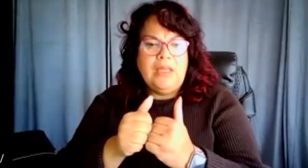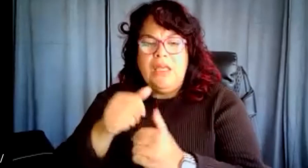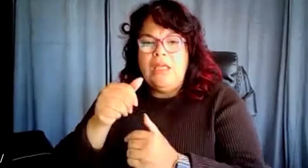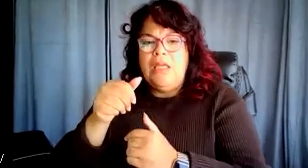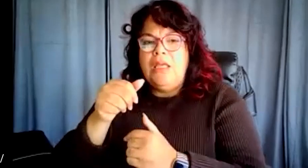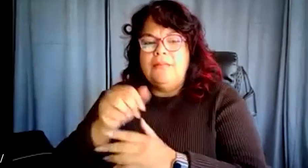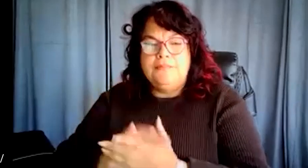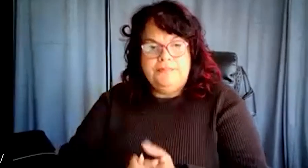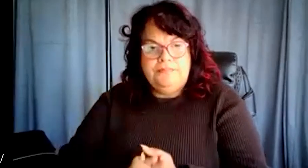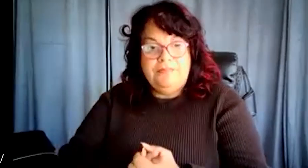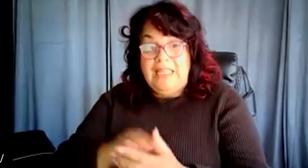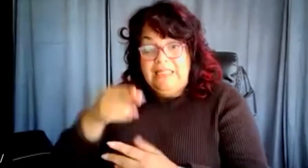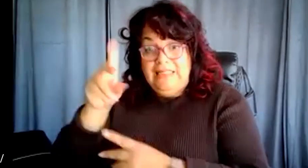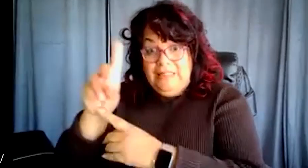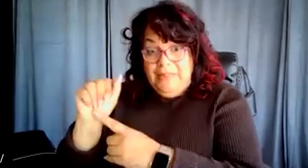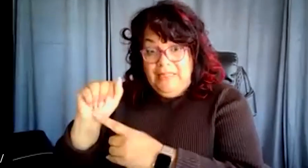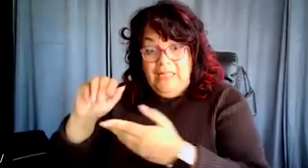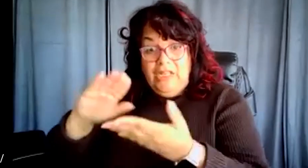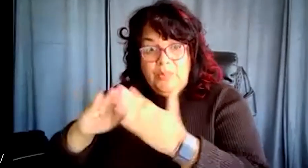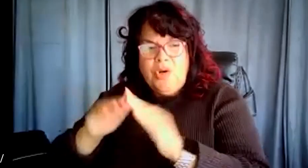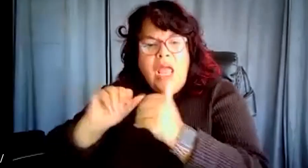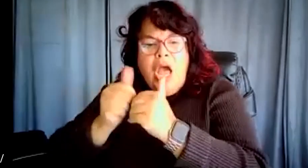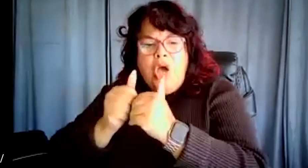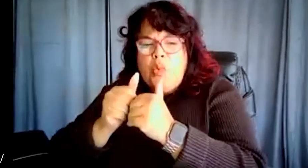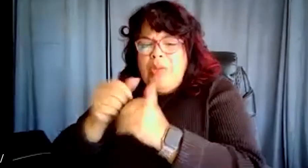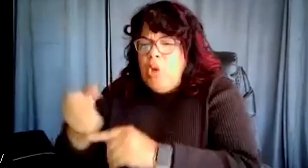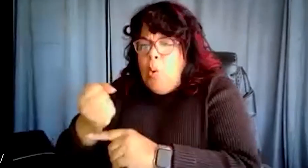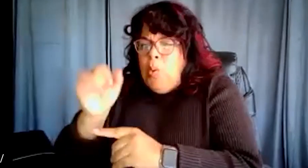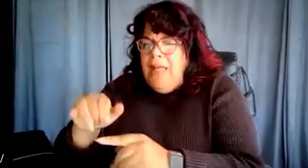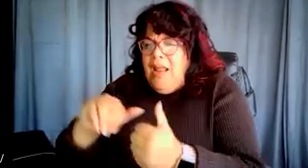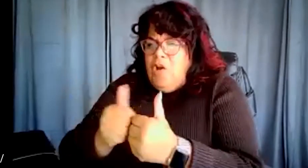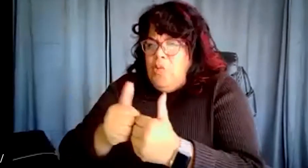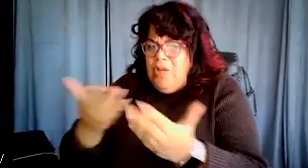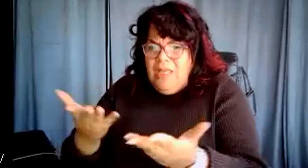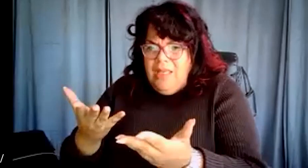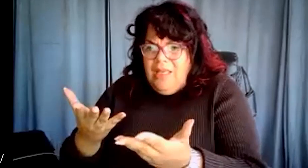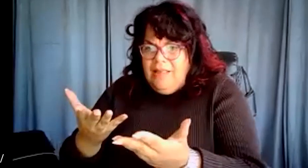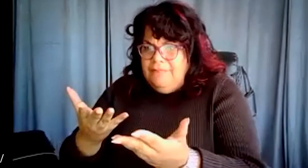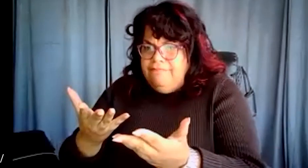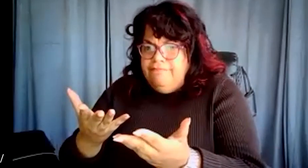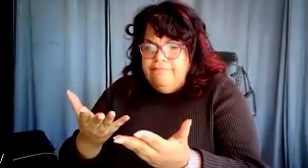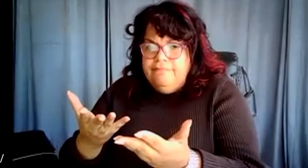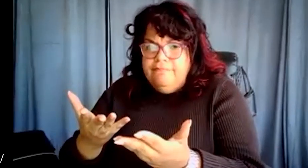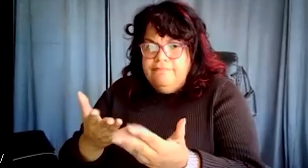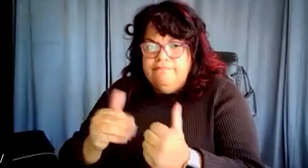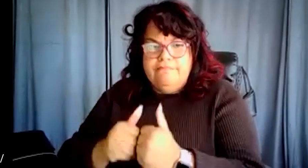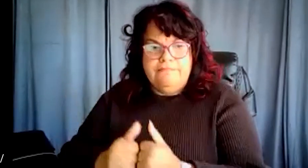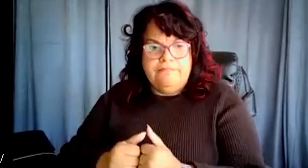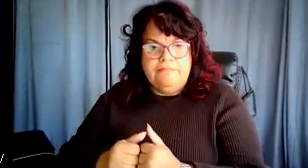within this disability activism in particular, and kind of pushing for better equity and